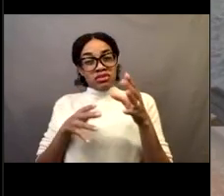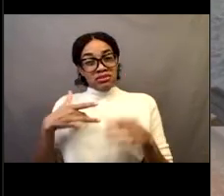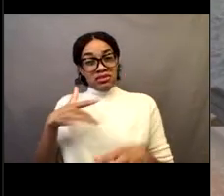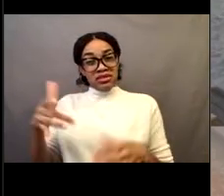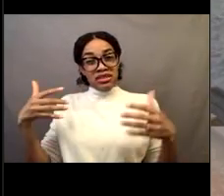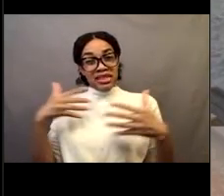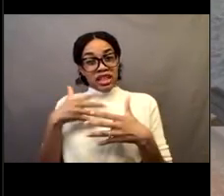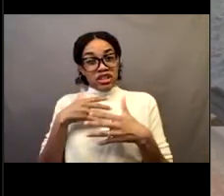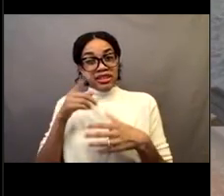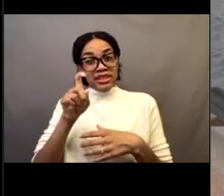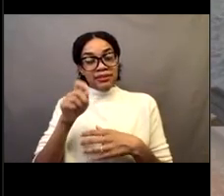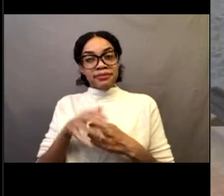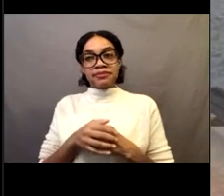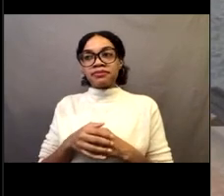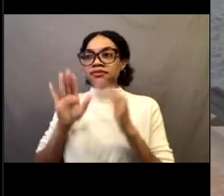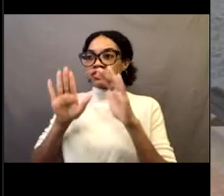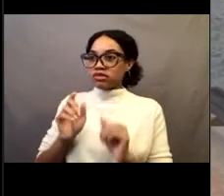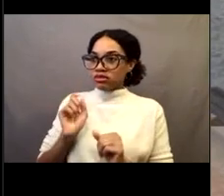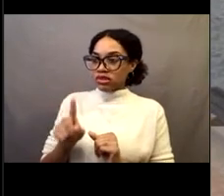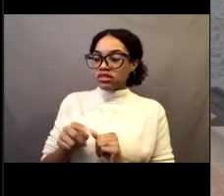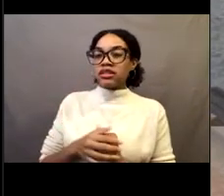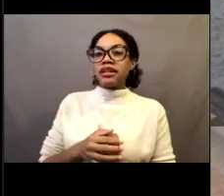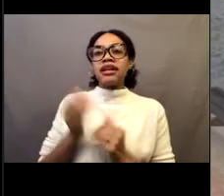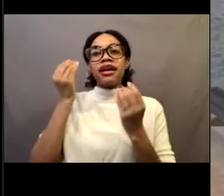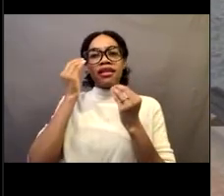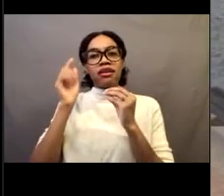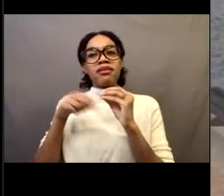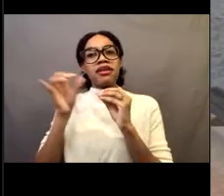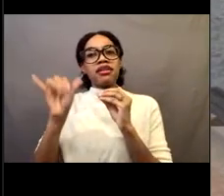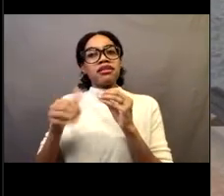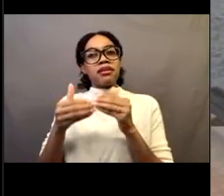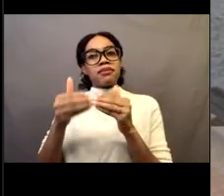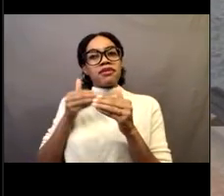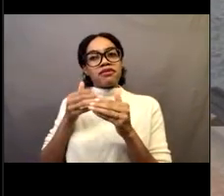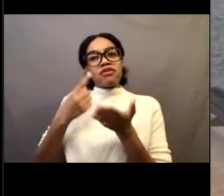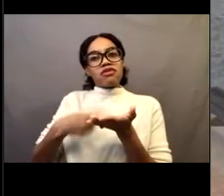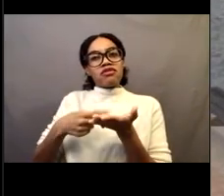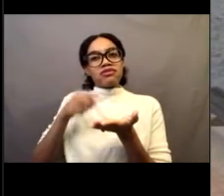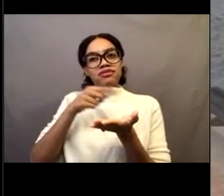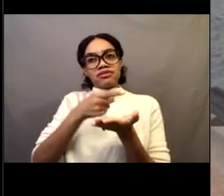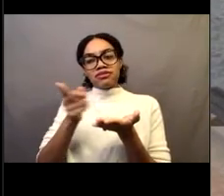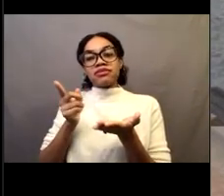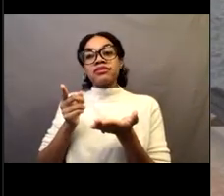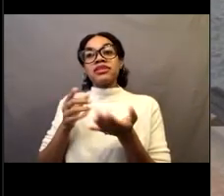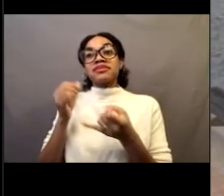That's a great question and I thought about that before today's talk. So my last slide is actually